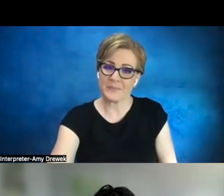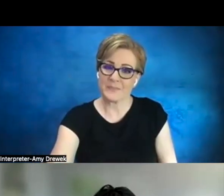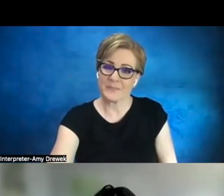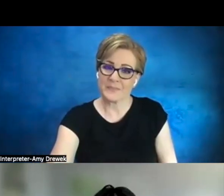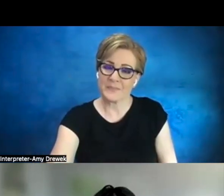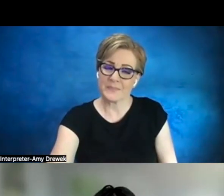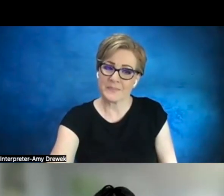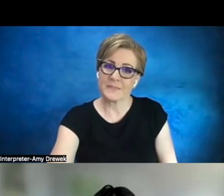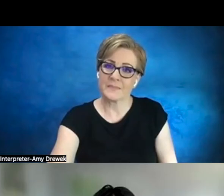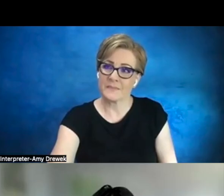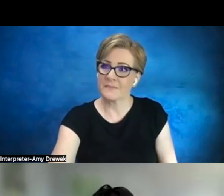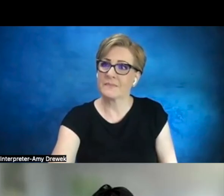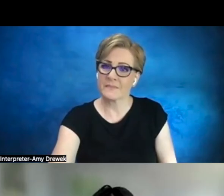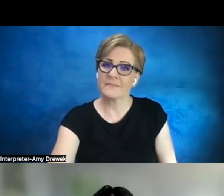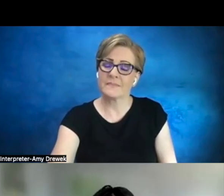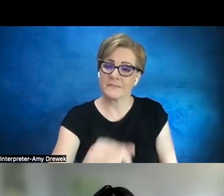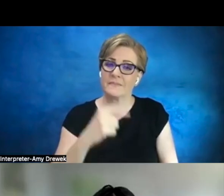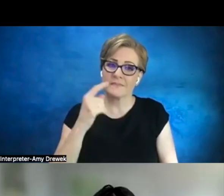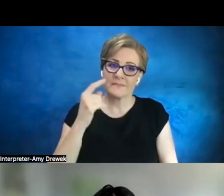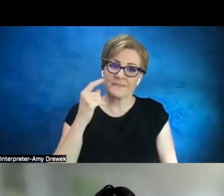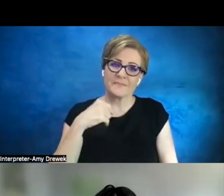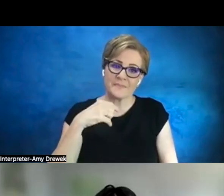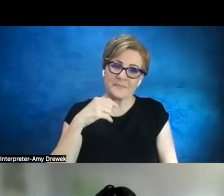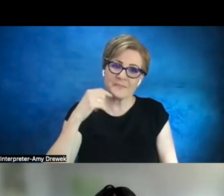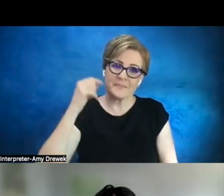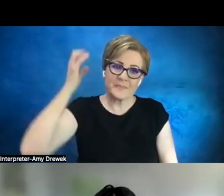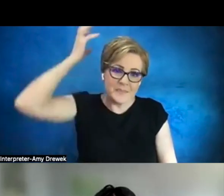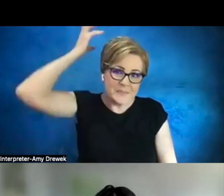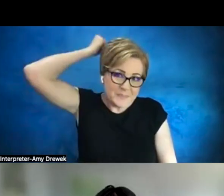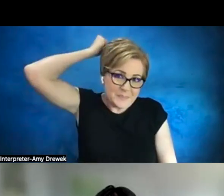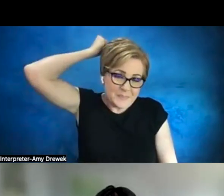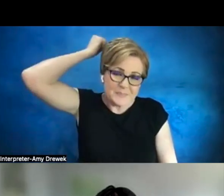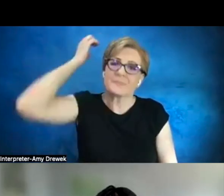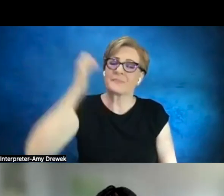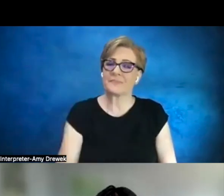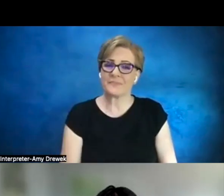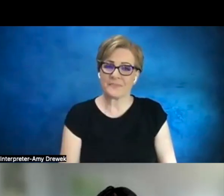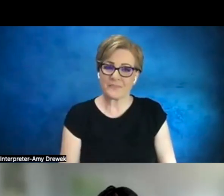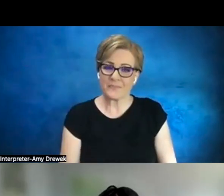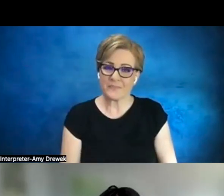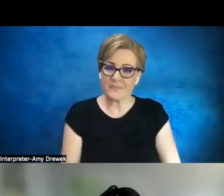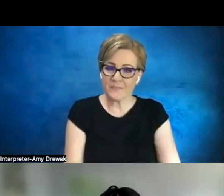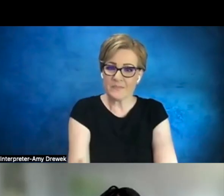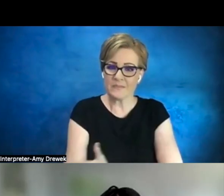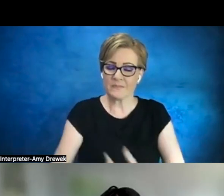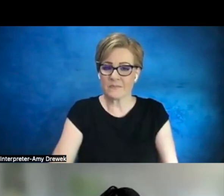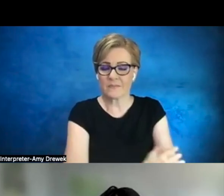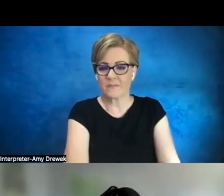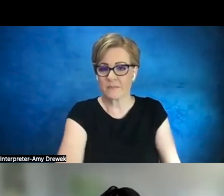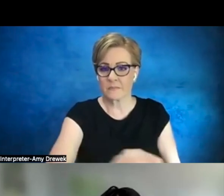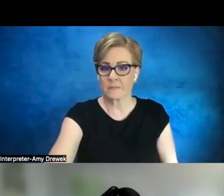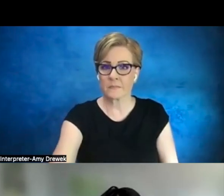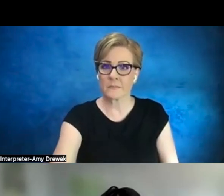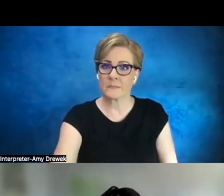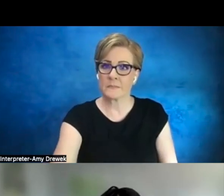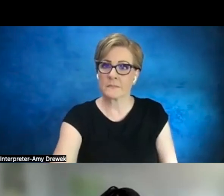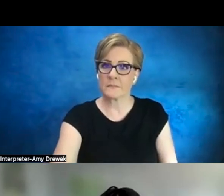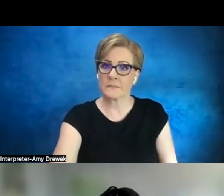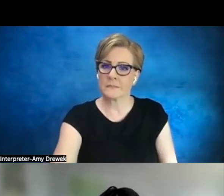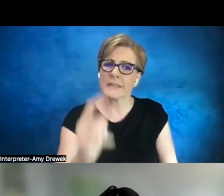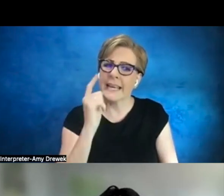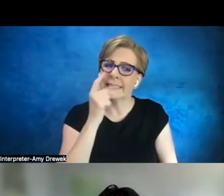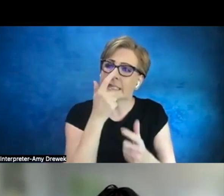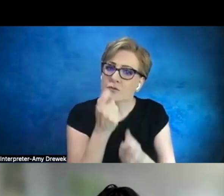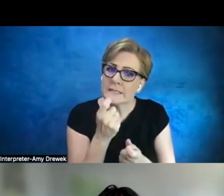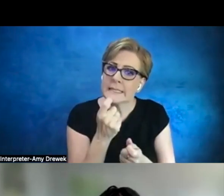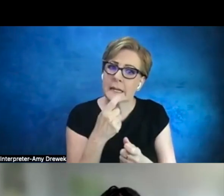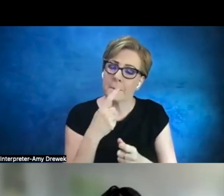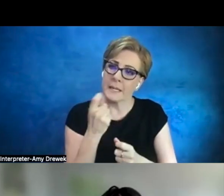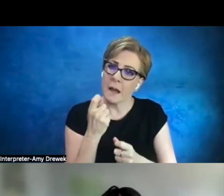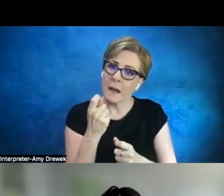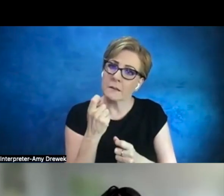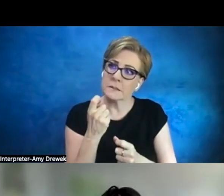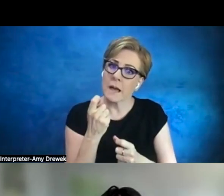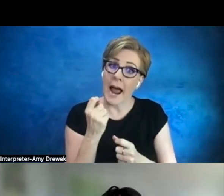were pulled back into a ponytail. So it's interesting because I think through my